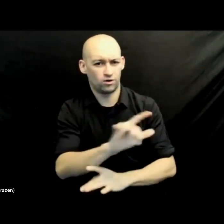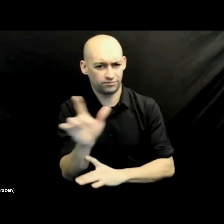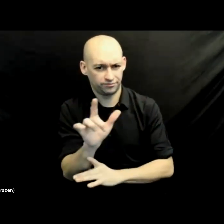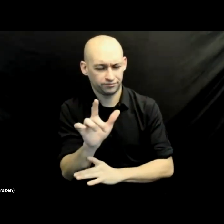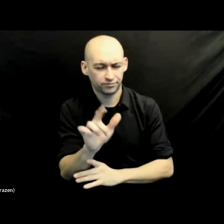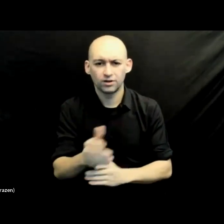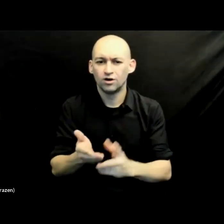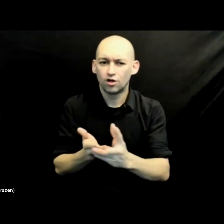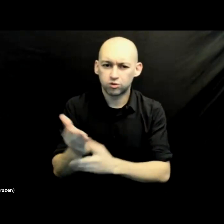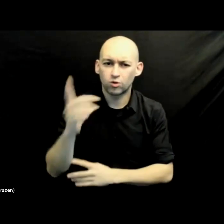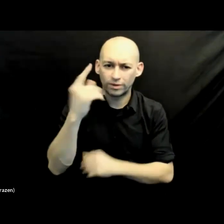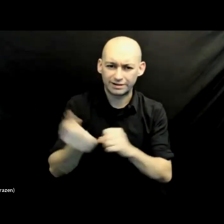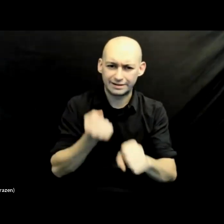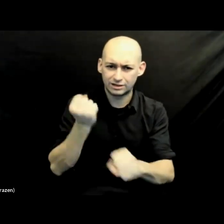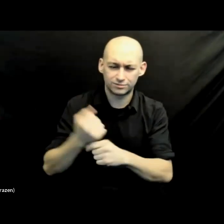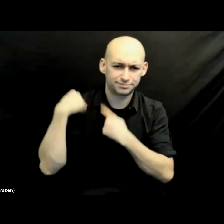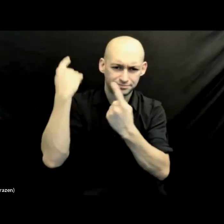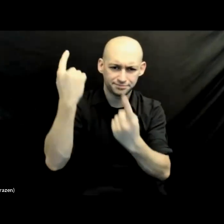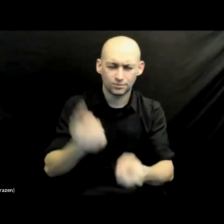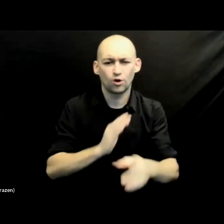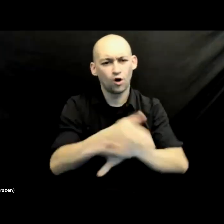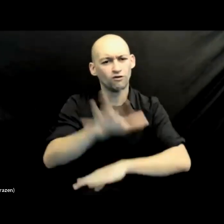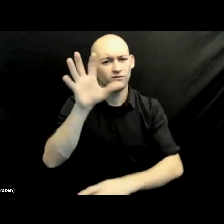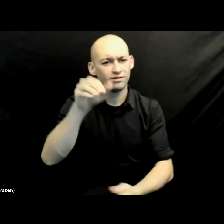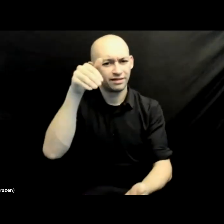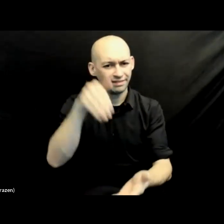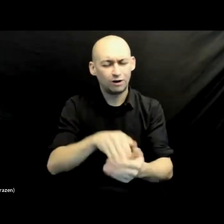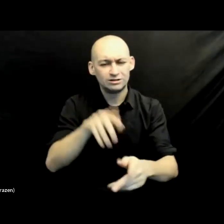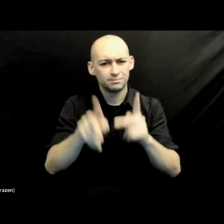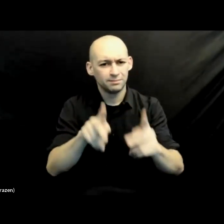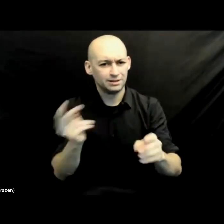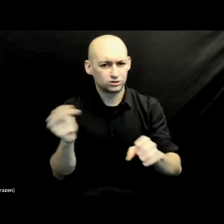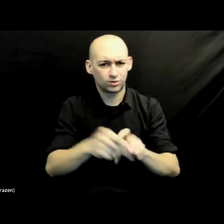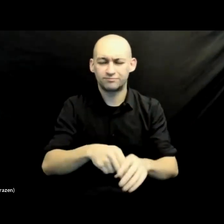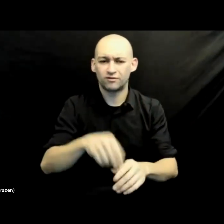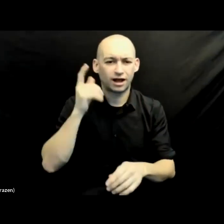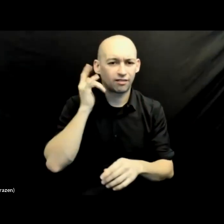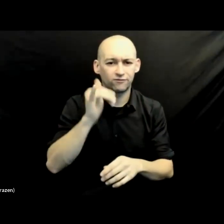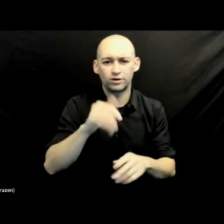there have been over 50,000 participants from a California resident, and for local community